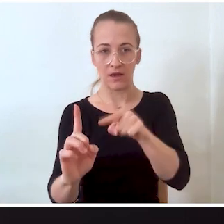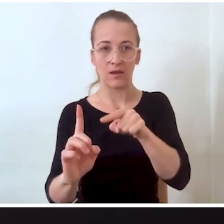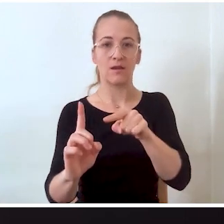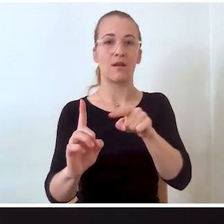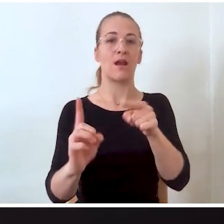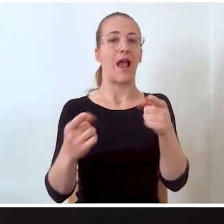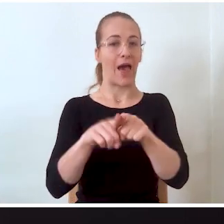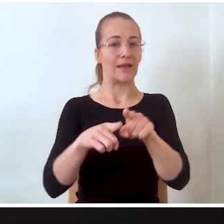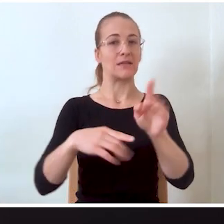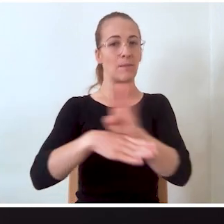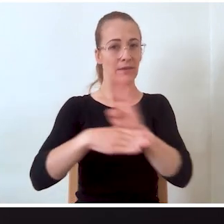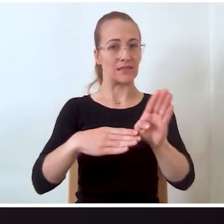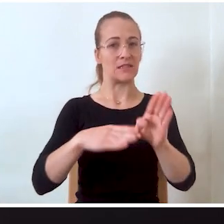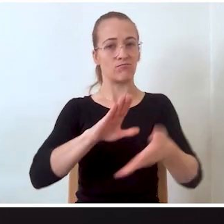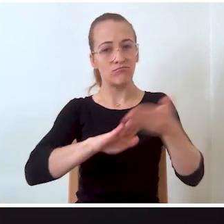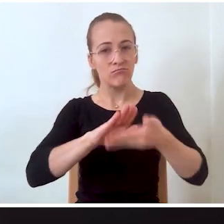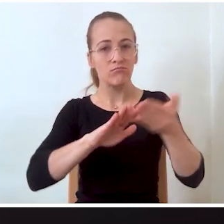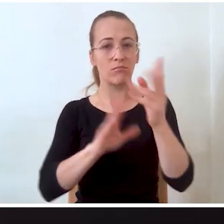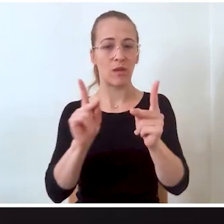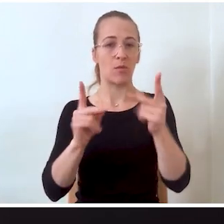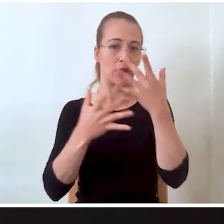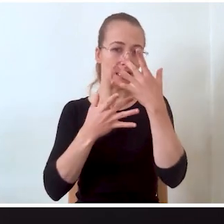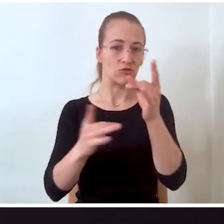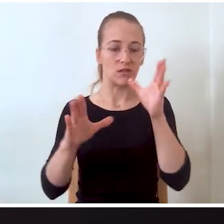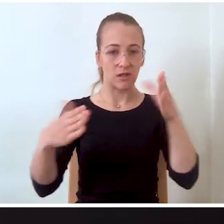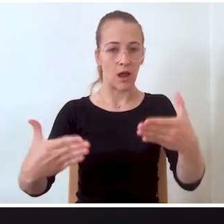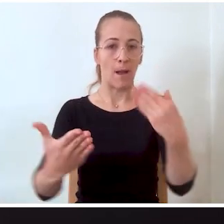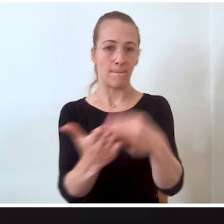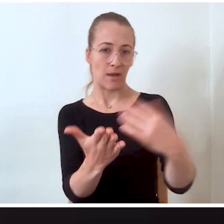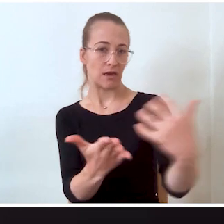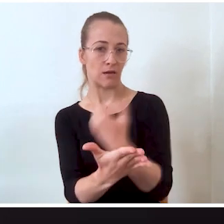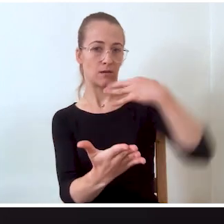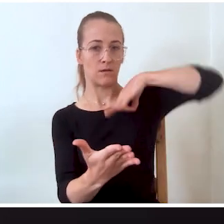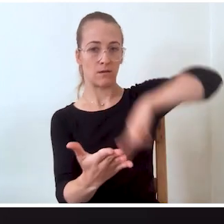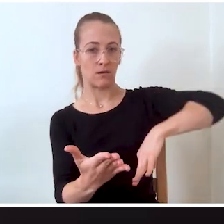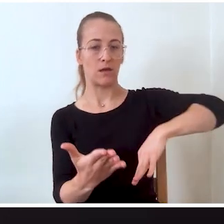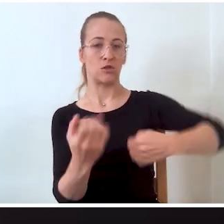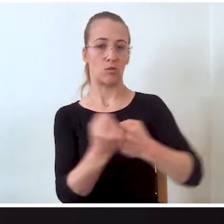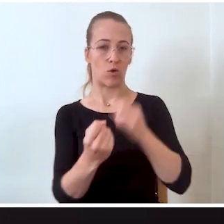as people who are interested in making money in order to support their life,